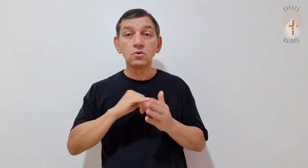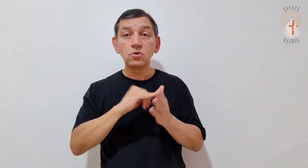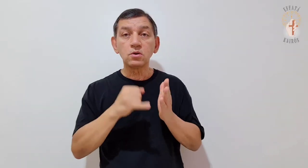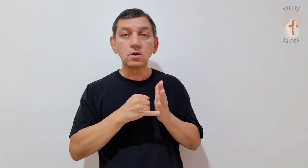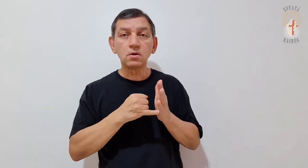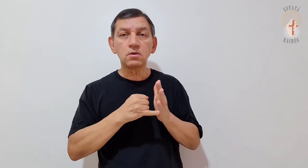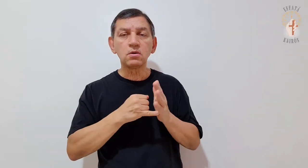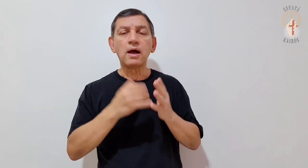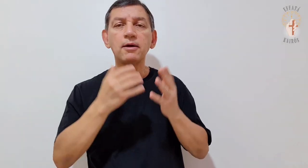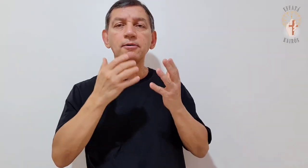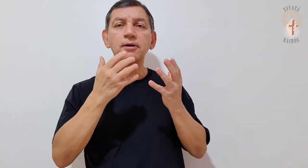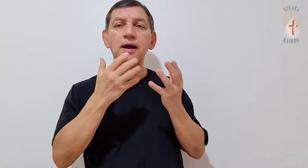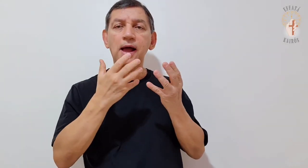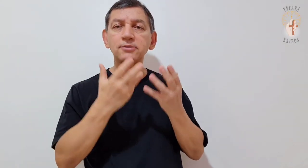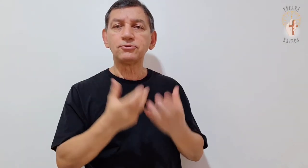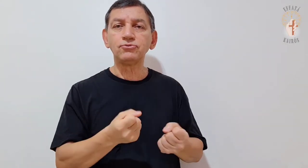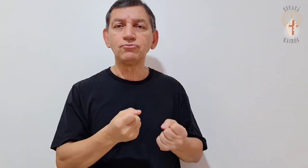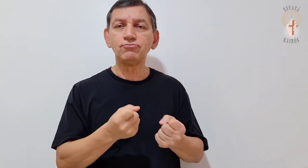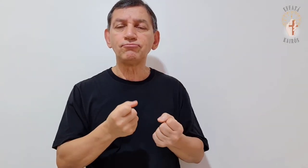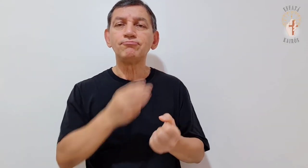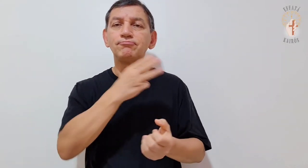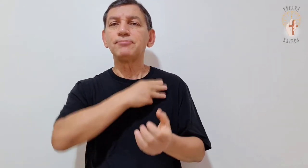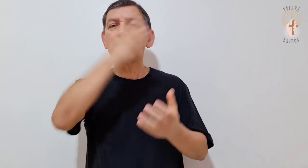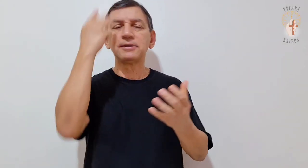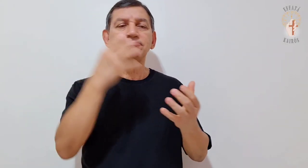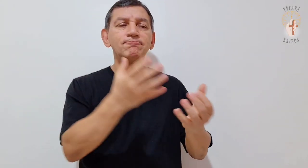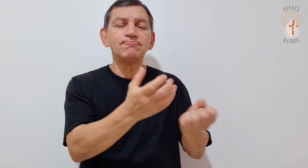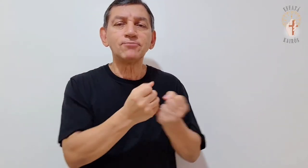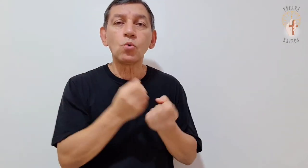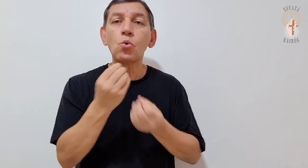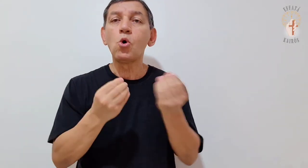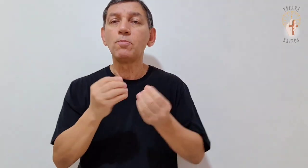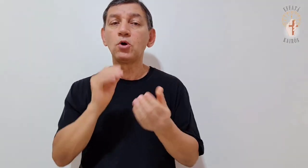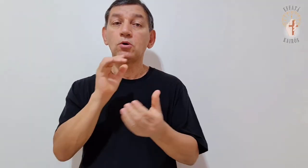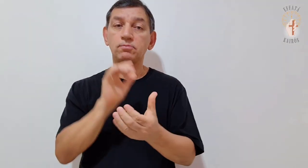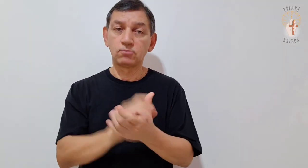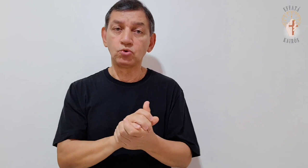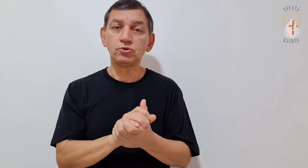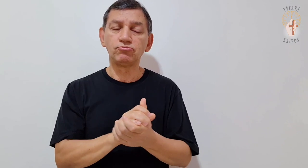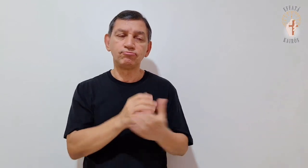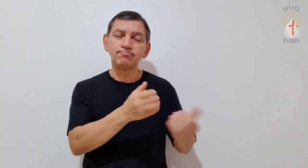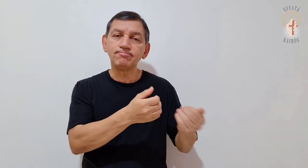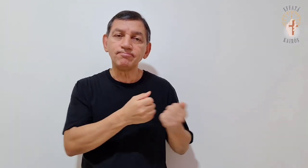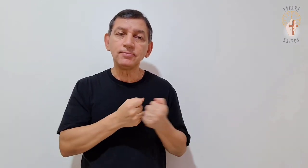So, he accepted Maria as his wife.